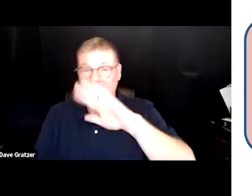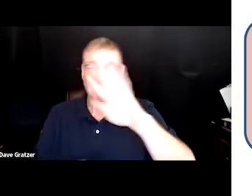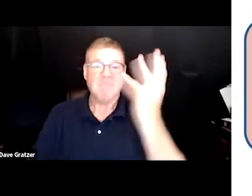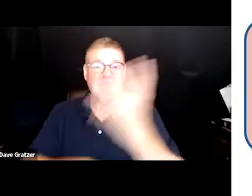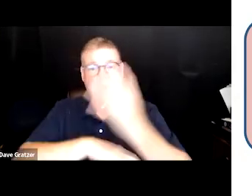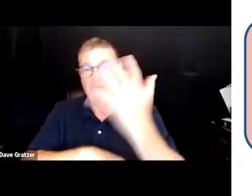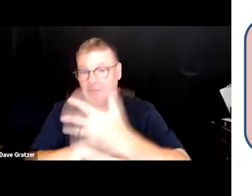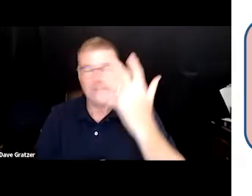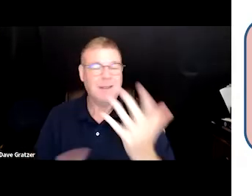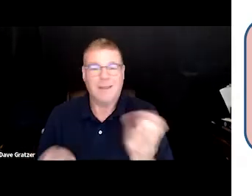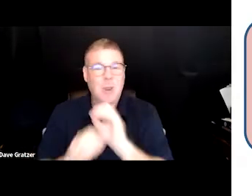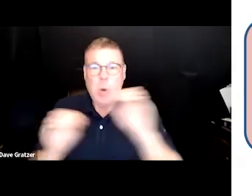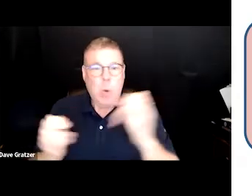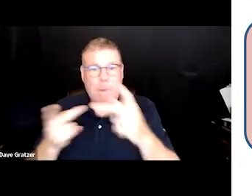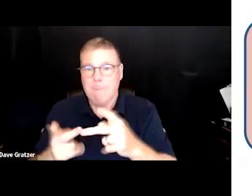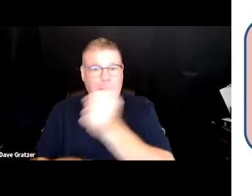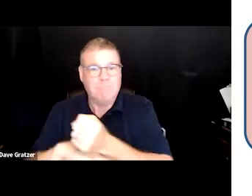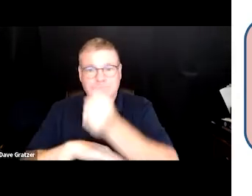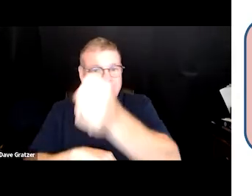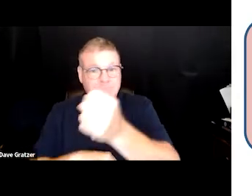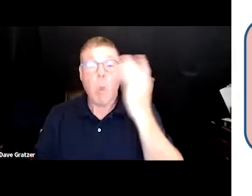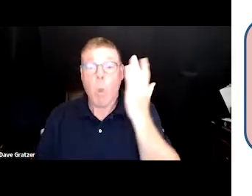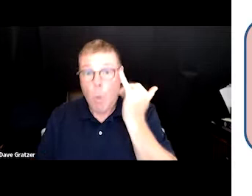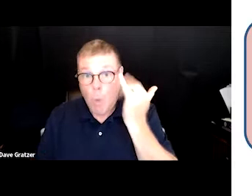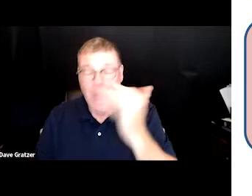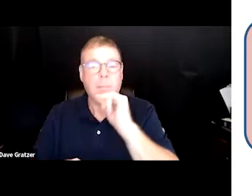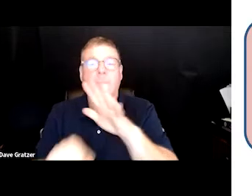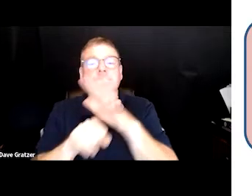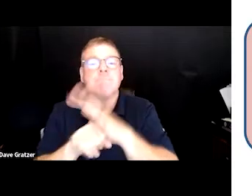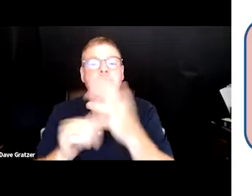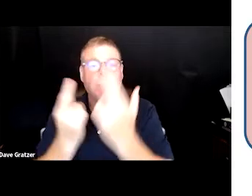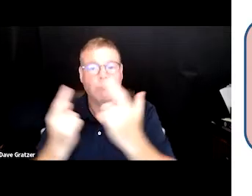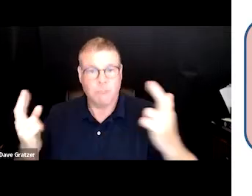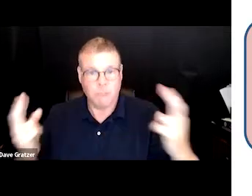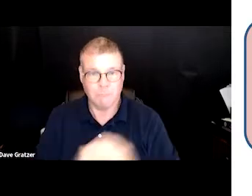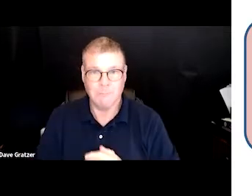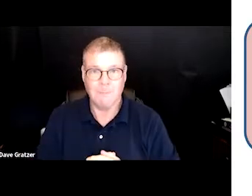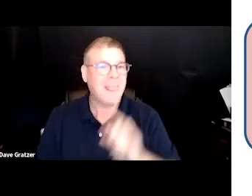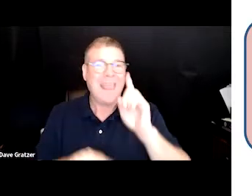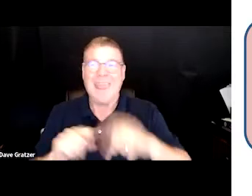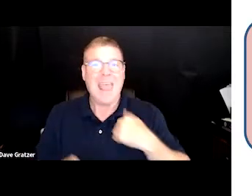there's really no place for them to go because of the availability of resources outside, because I cannot just call any physician there